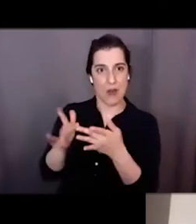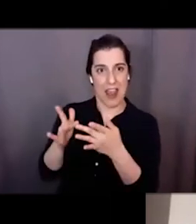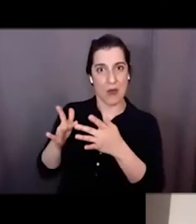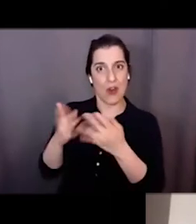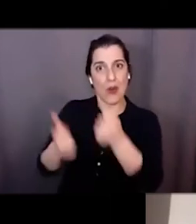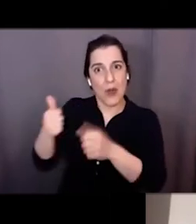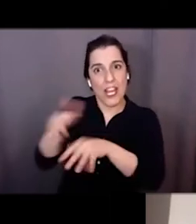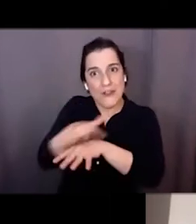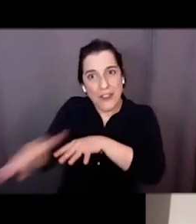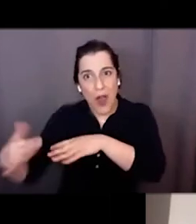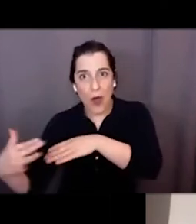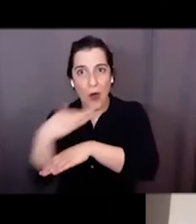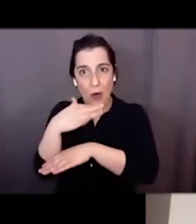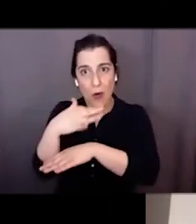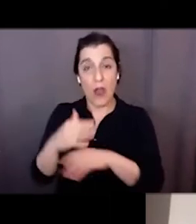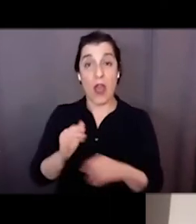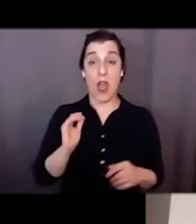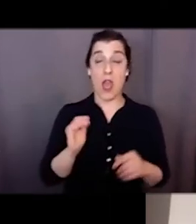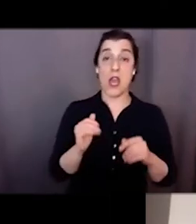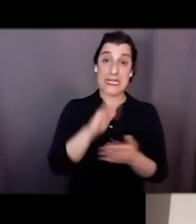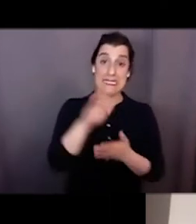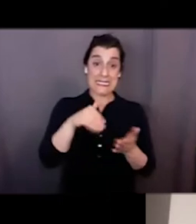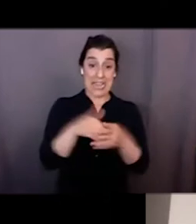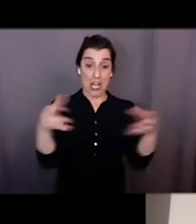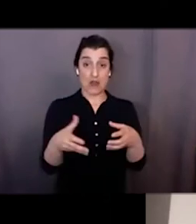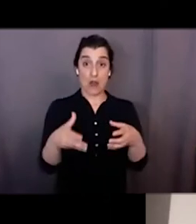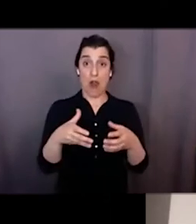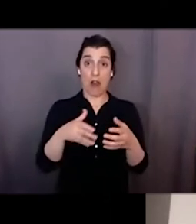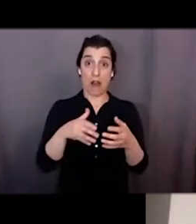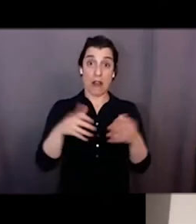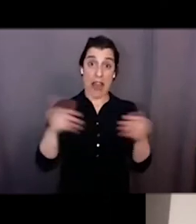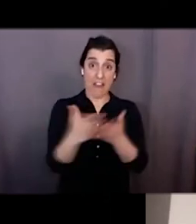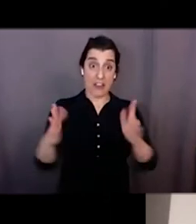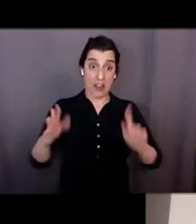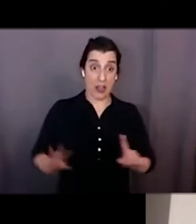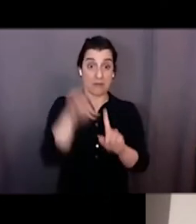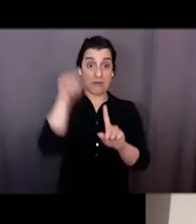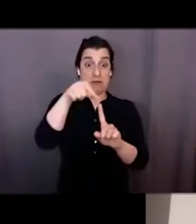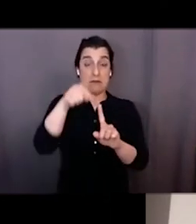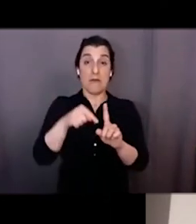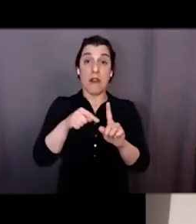Are centralized networks inherently authoritarian or are they necessary? In times of emergency,